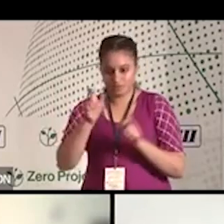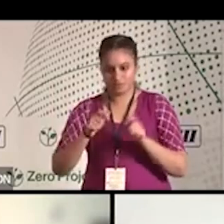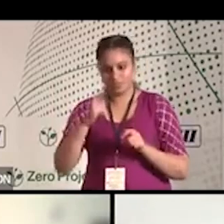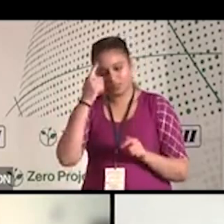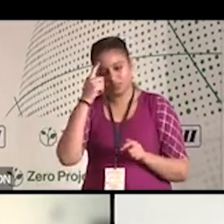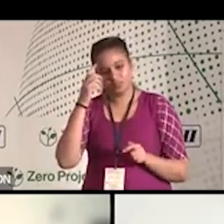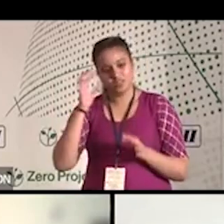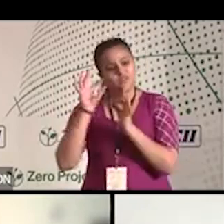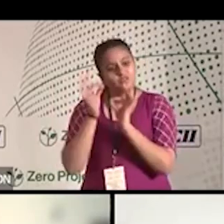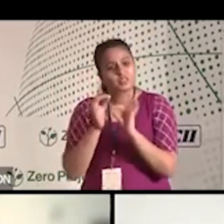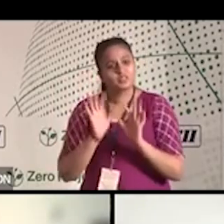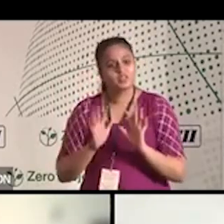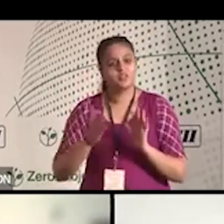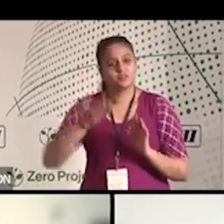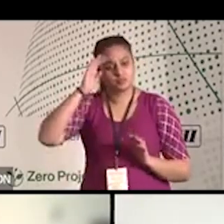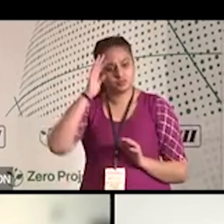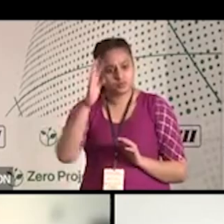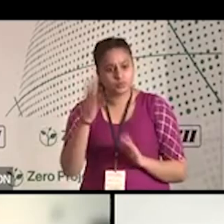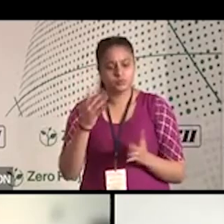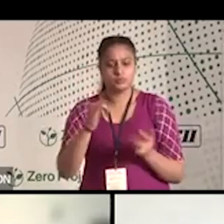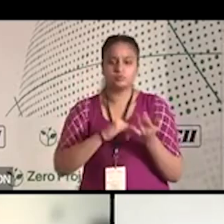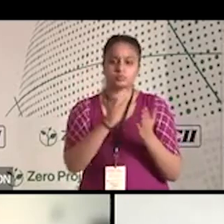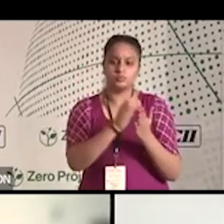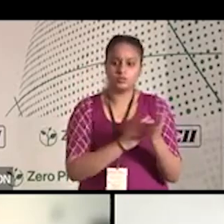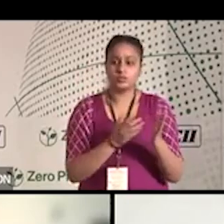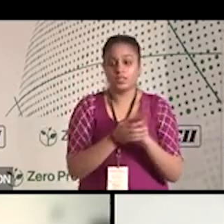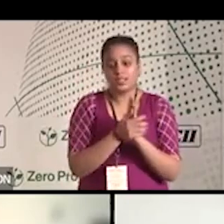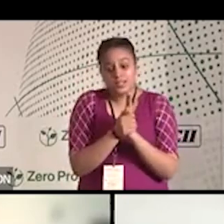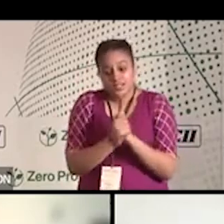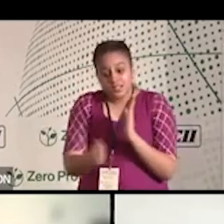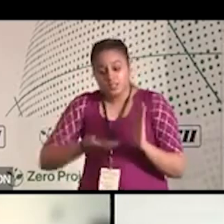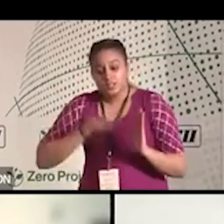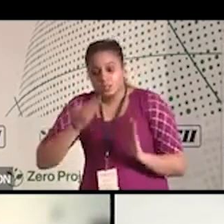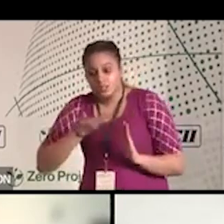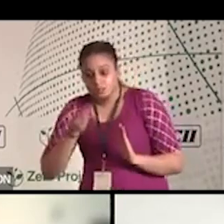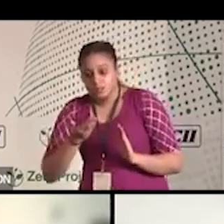and subject driven, even vocational training is actually like another subject.